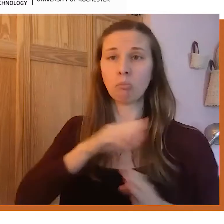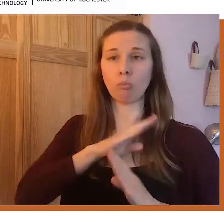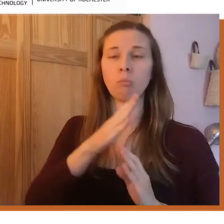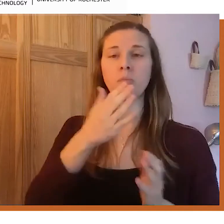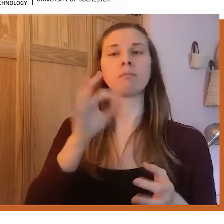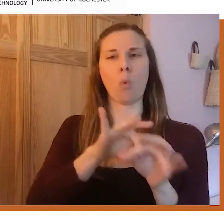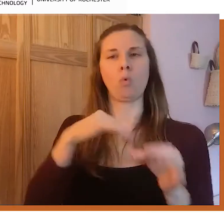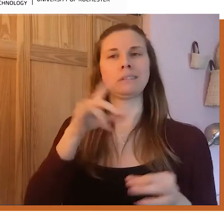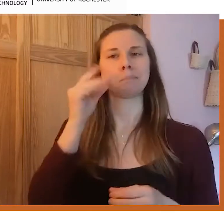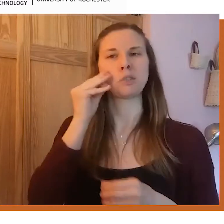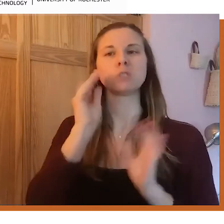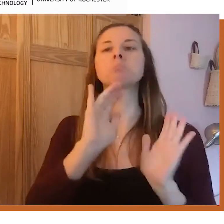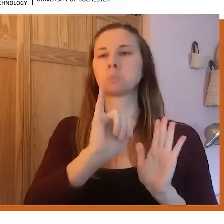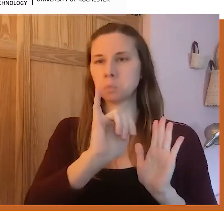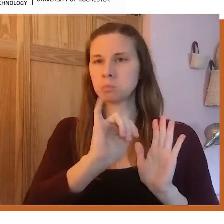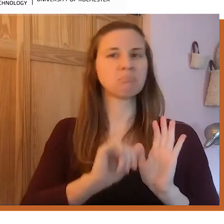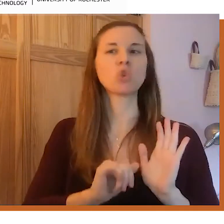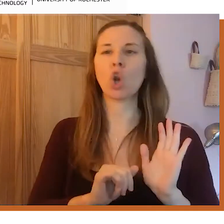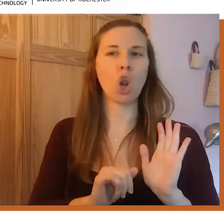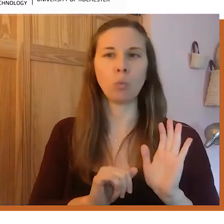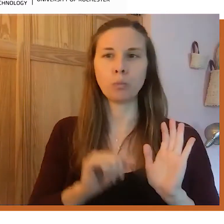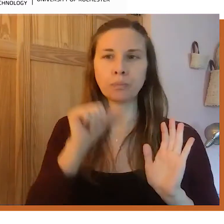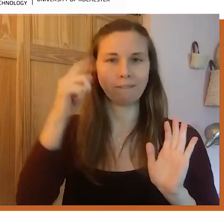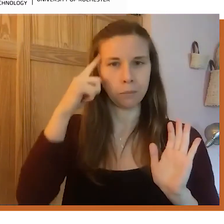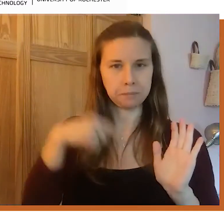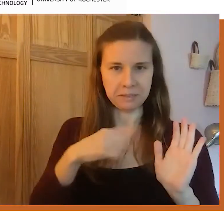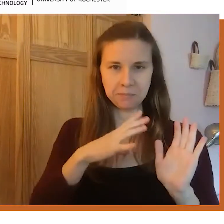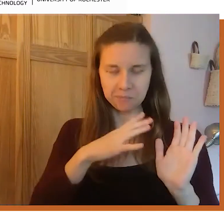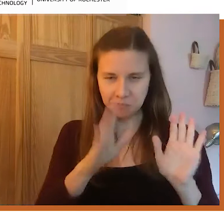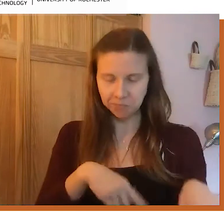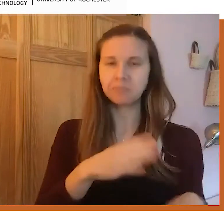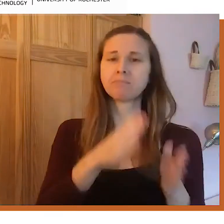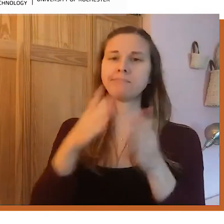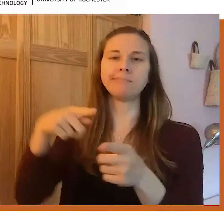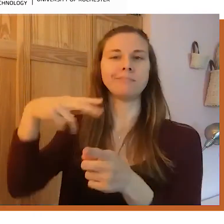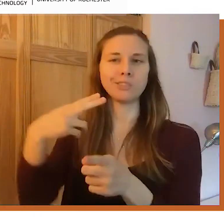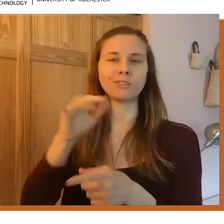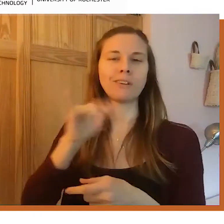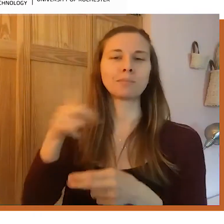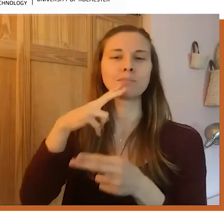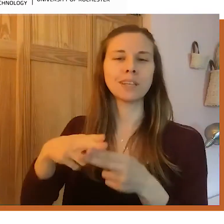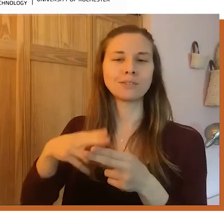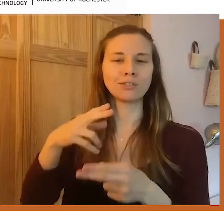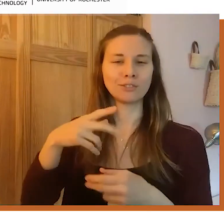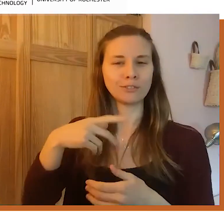It was important for me to get the experience, but I realized that this was a big no for me. I didn't like that type of work...